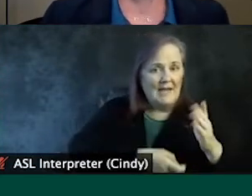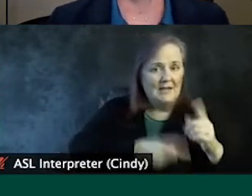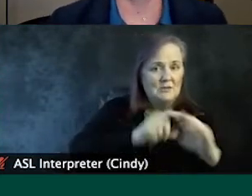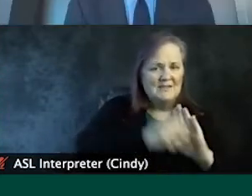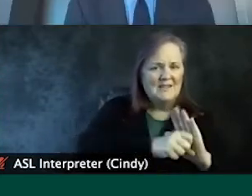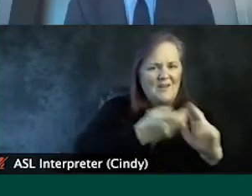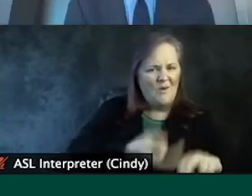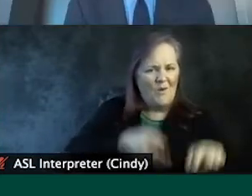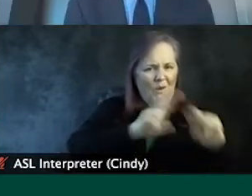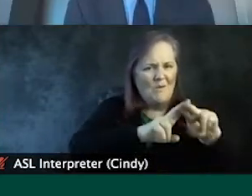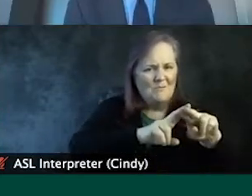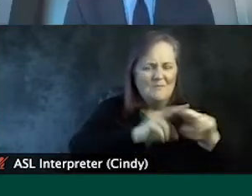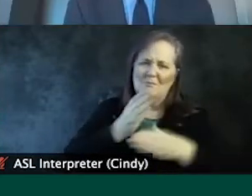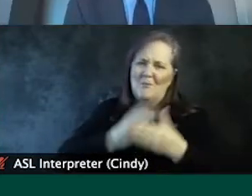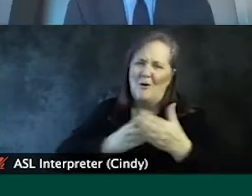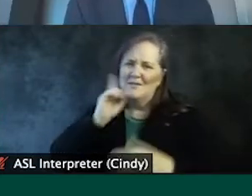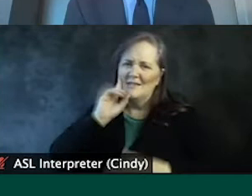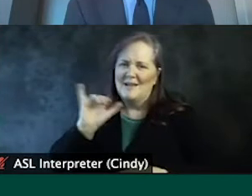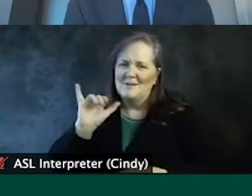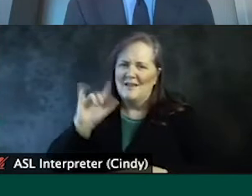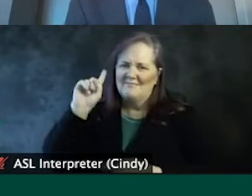No, so those sorts of specifics aren't detailed in the measure.